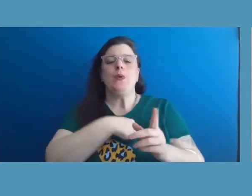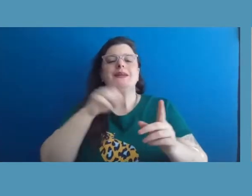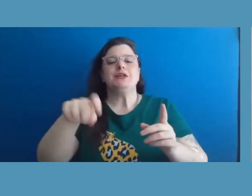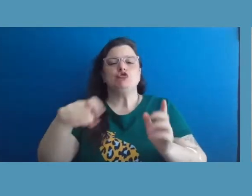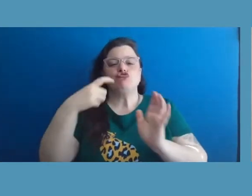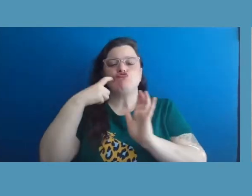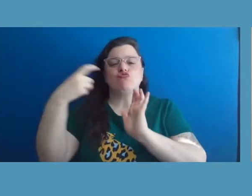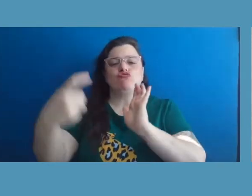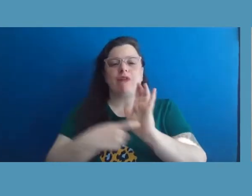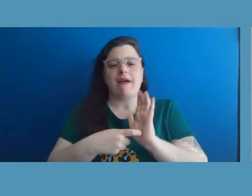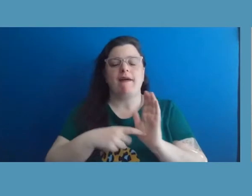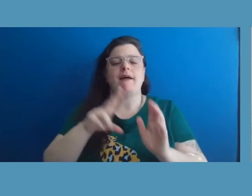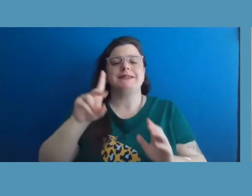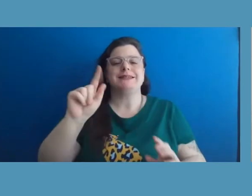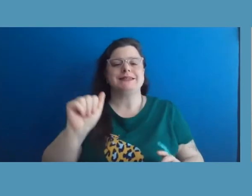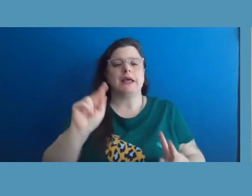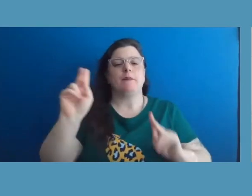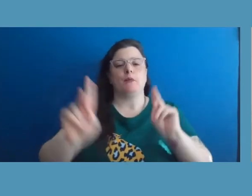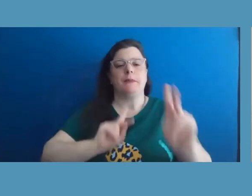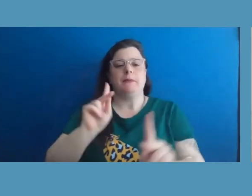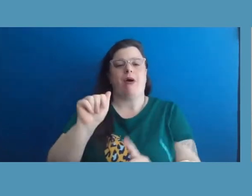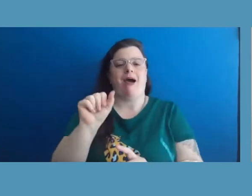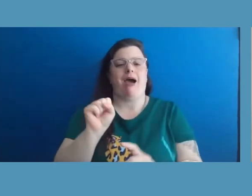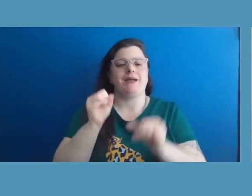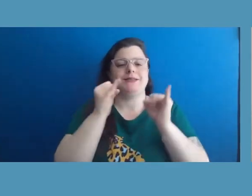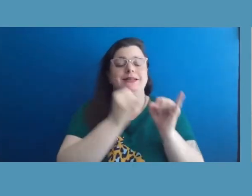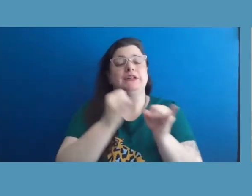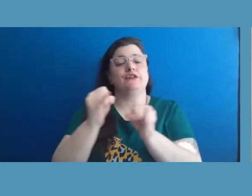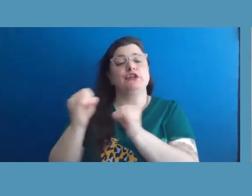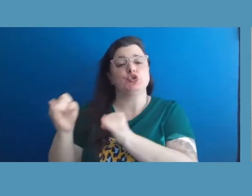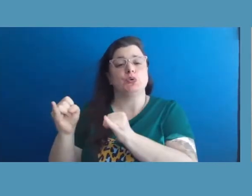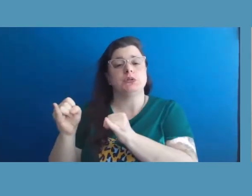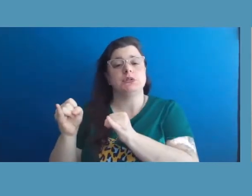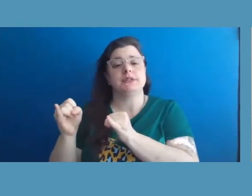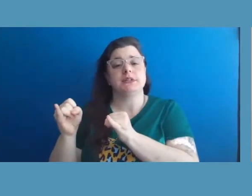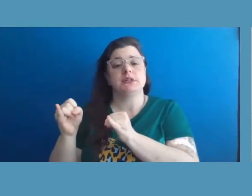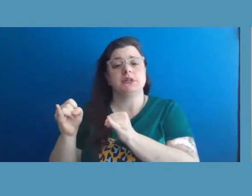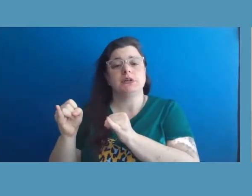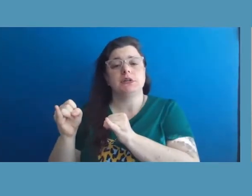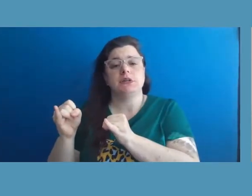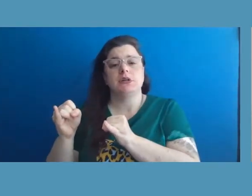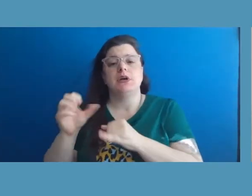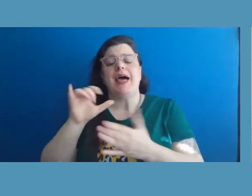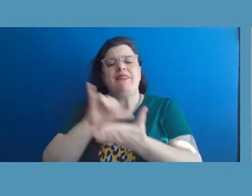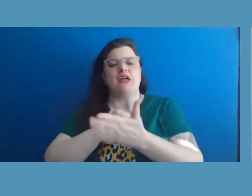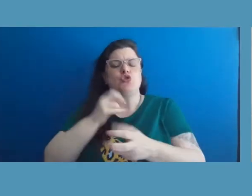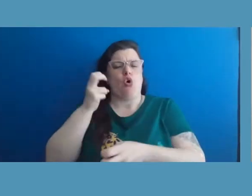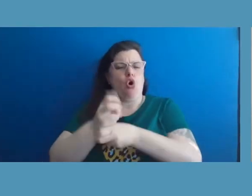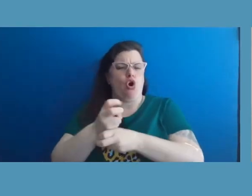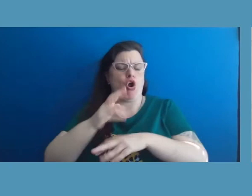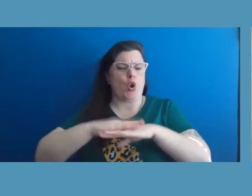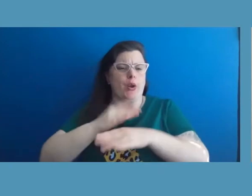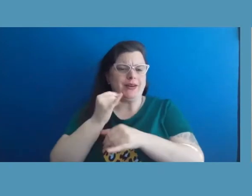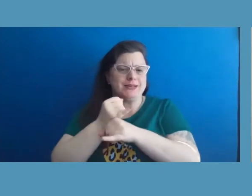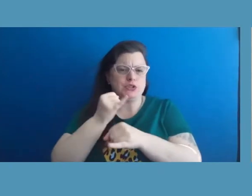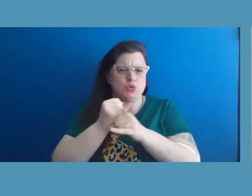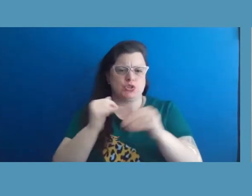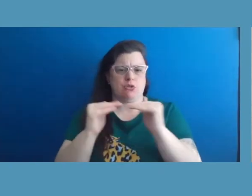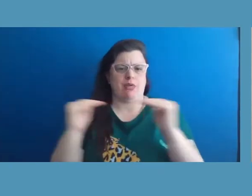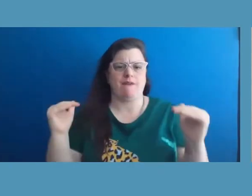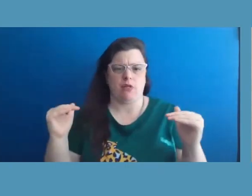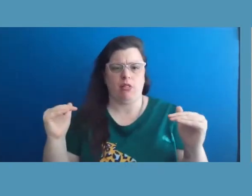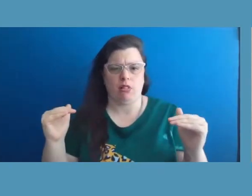said it before but we need to directly recognize disabled people as individuals. That is hard